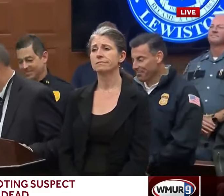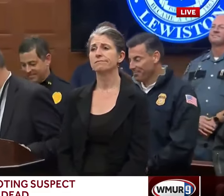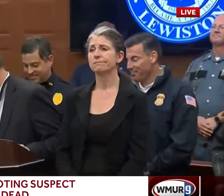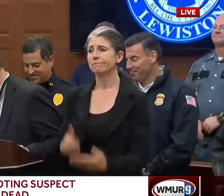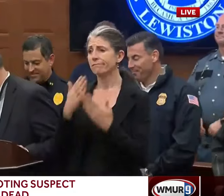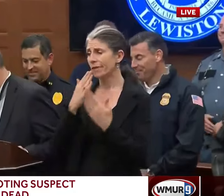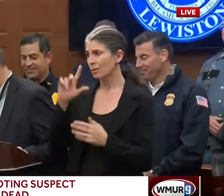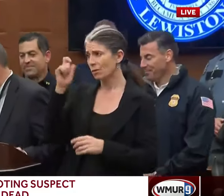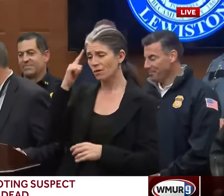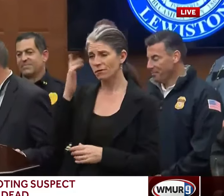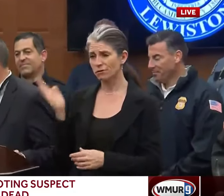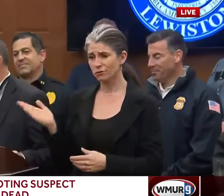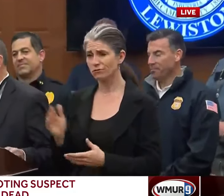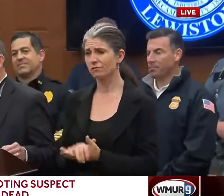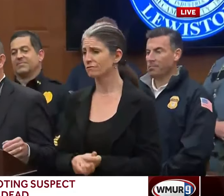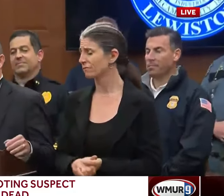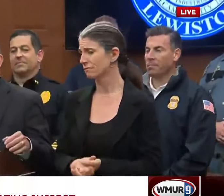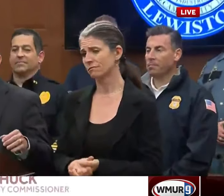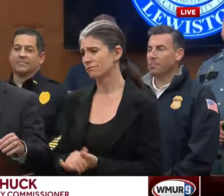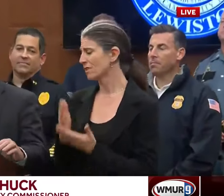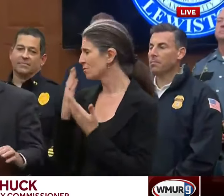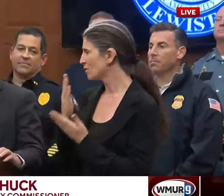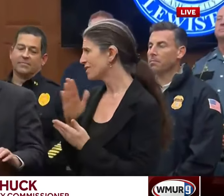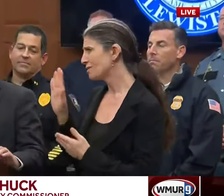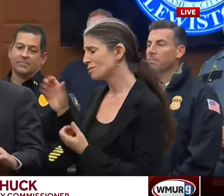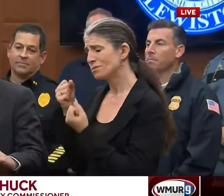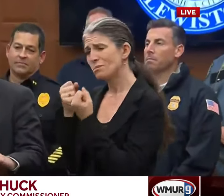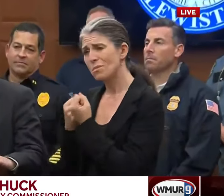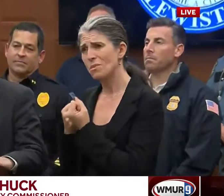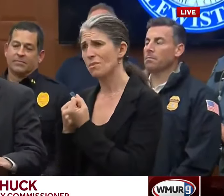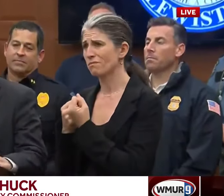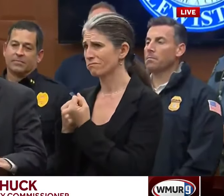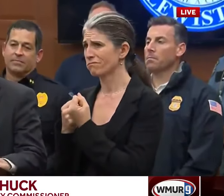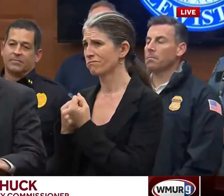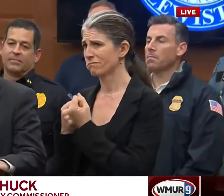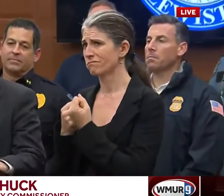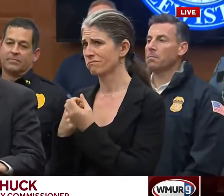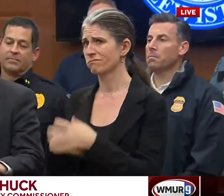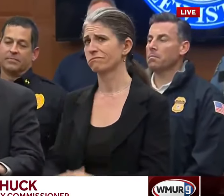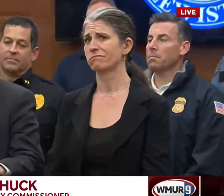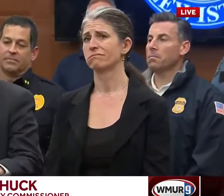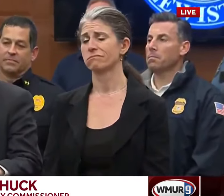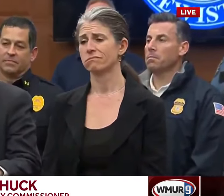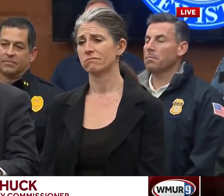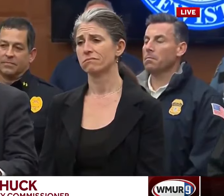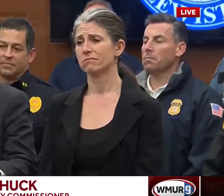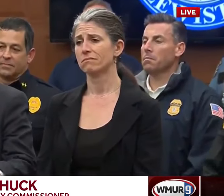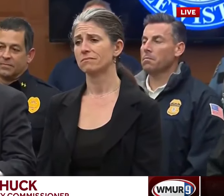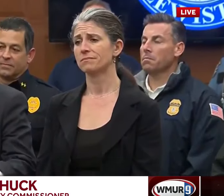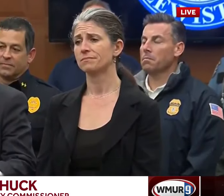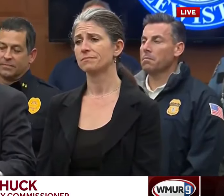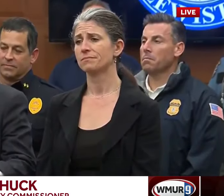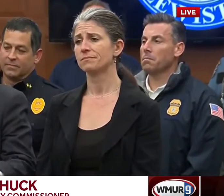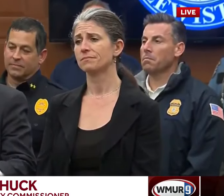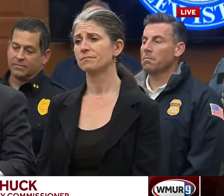MY APPLE BOSS. THANK YOU VERY MUCH, GOVERNOR. WE TRULY DO APPRECIATE ALL OF YOUR SUPPORT.